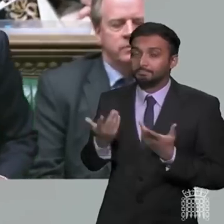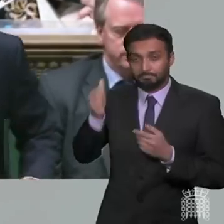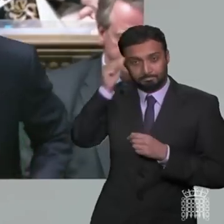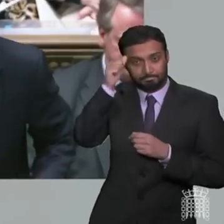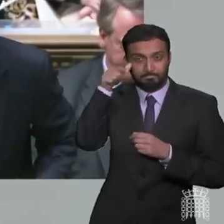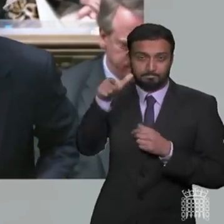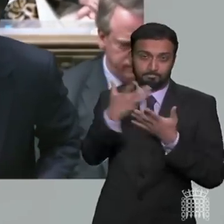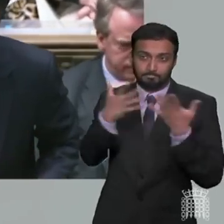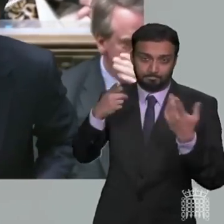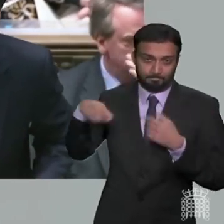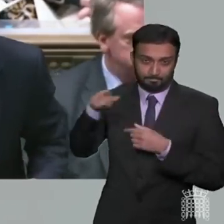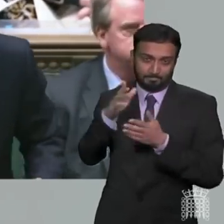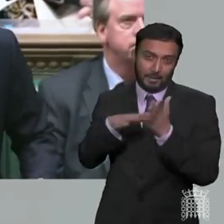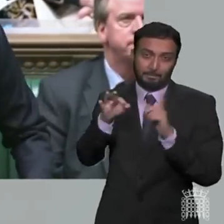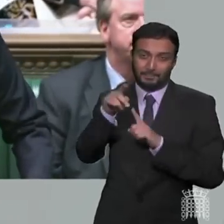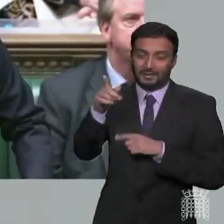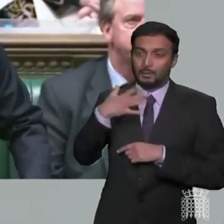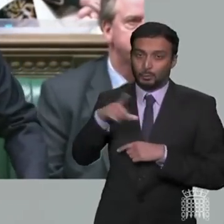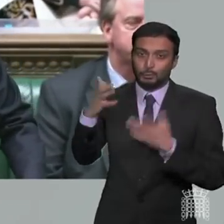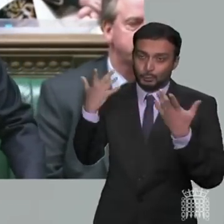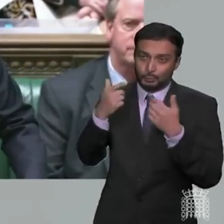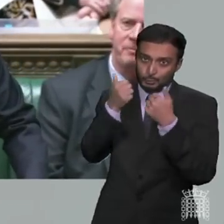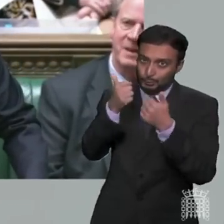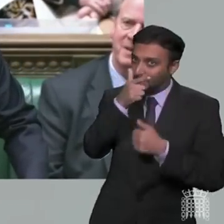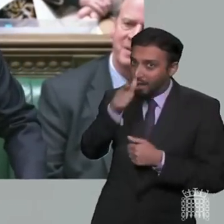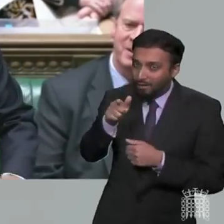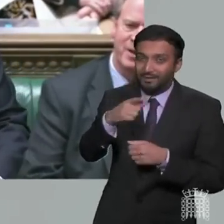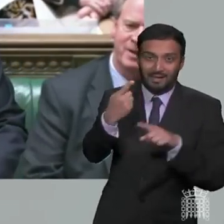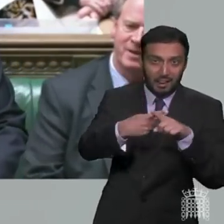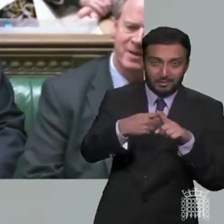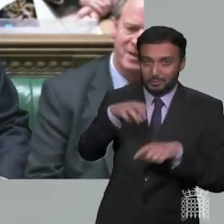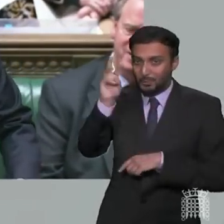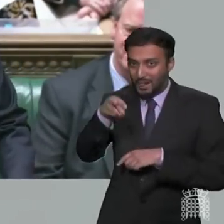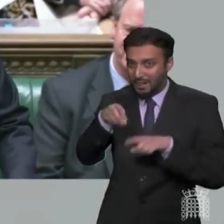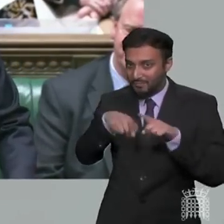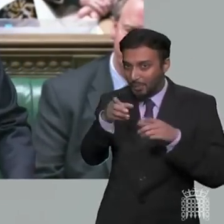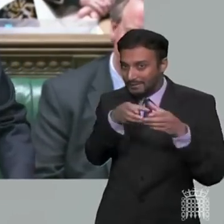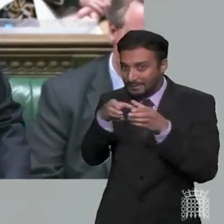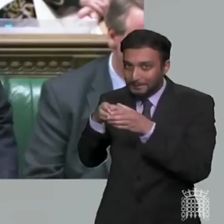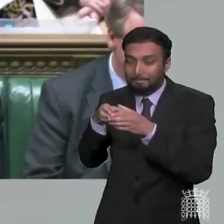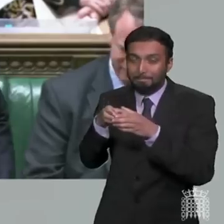want to join me in wishing both England and Wales the best of luck in the World cup.